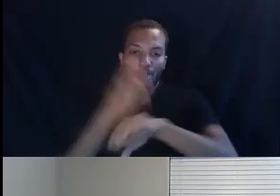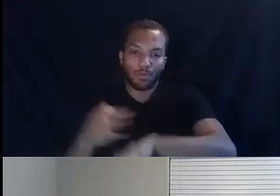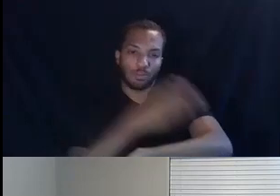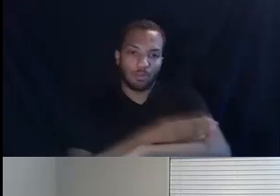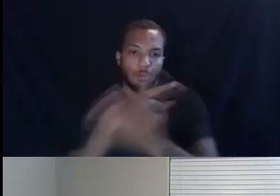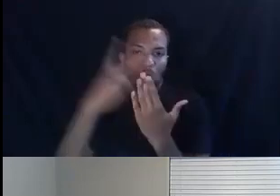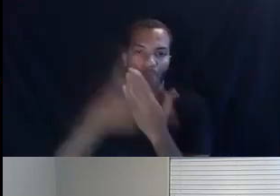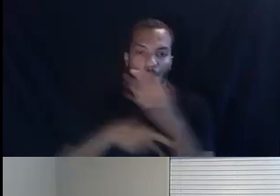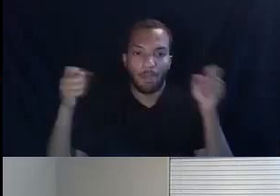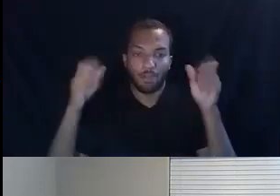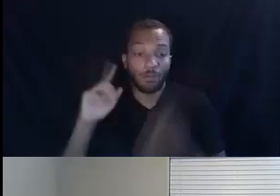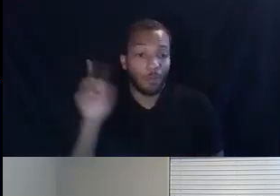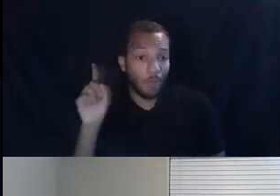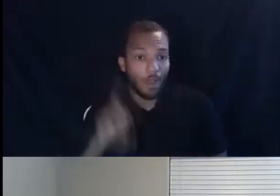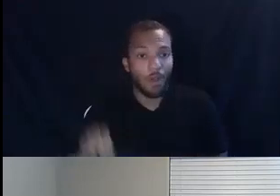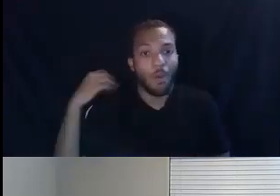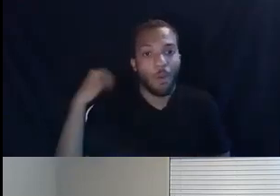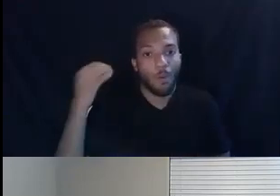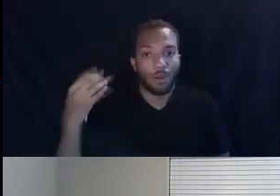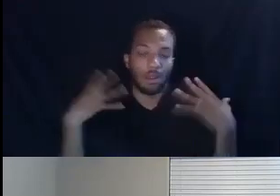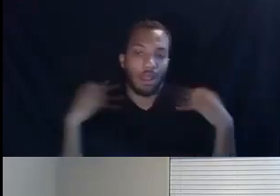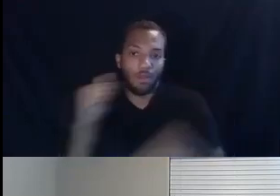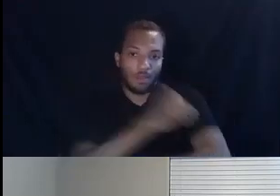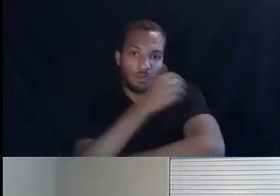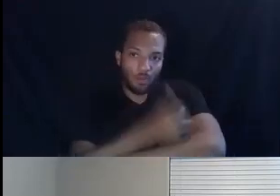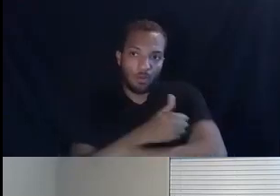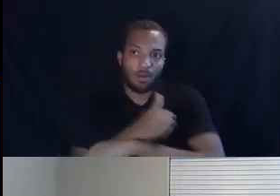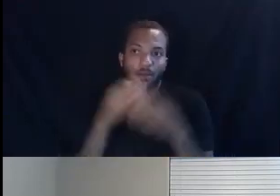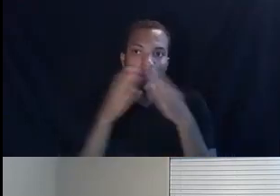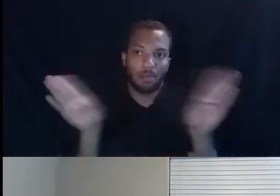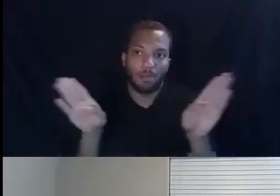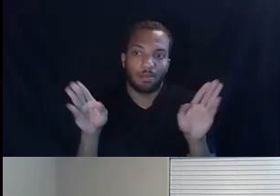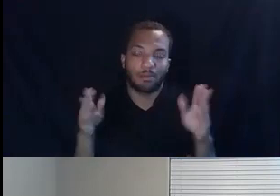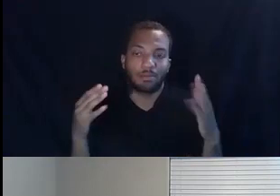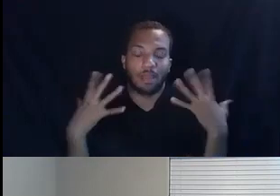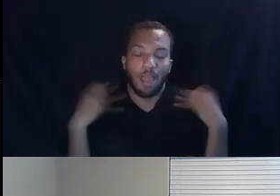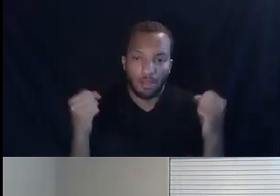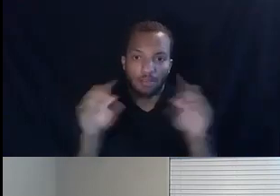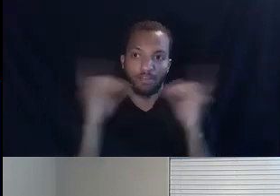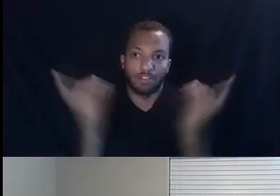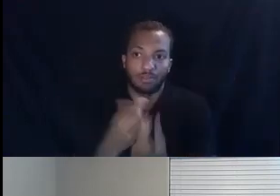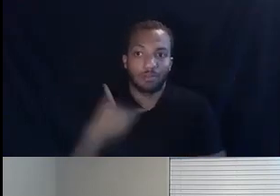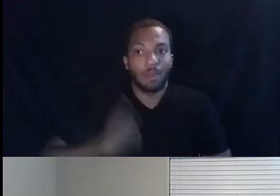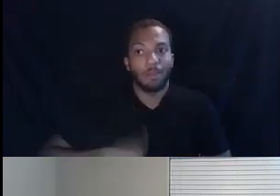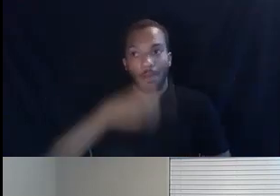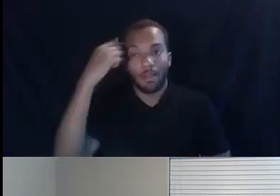at the Oregon Health Authorities, public health division. I am a black woman with glasses and curly hair.